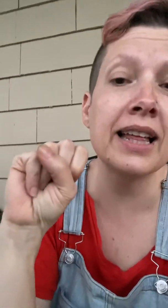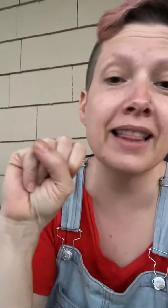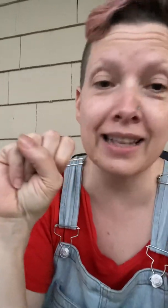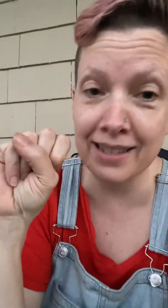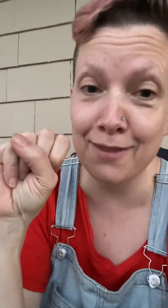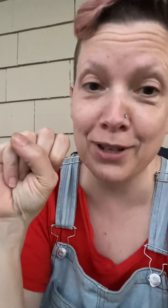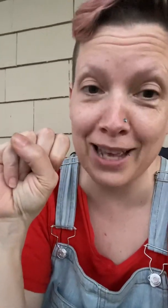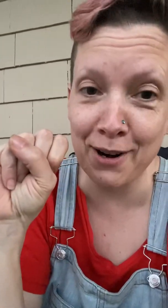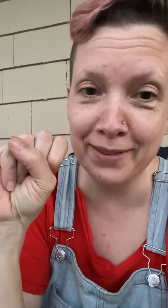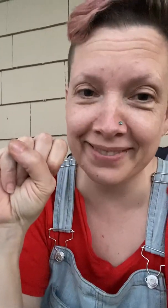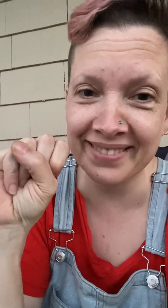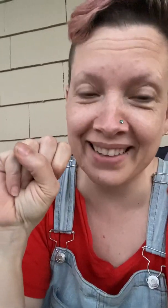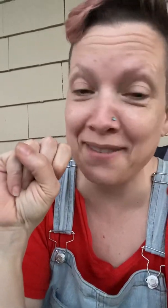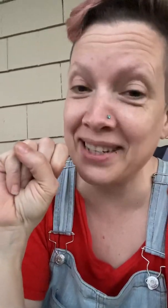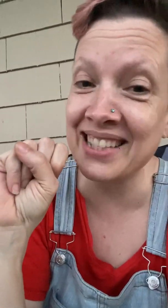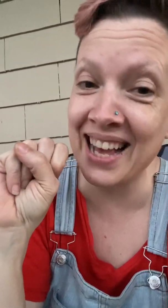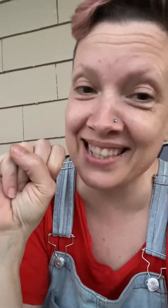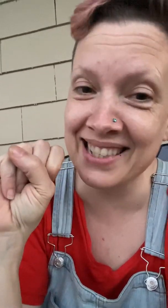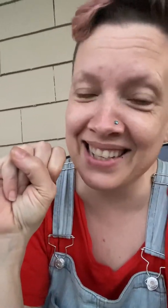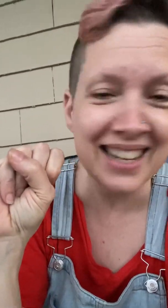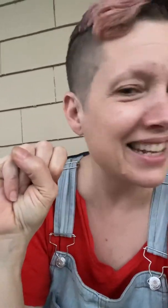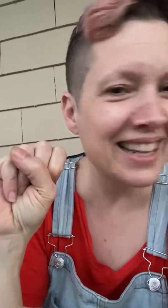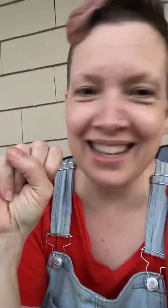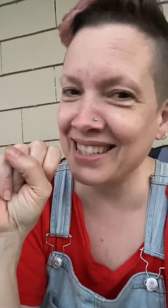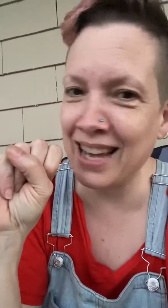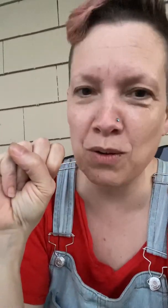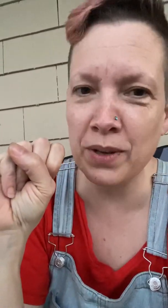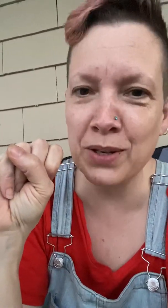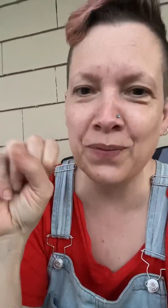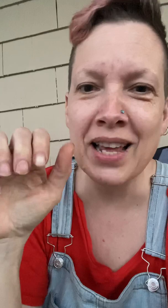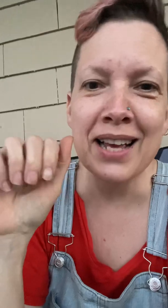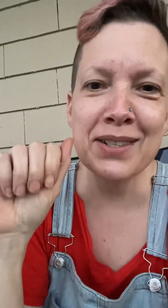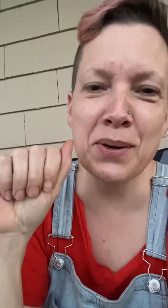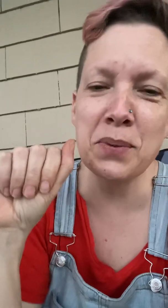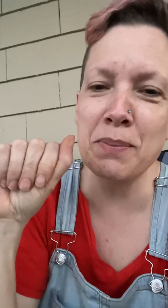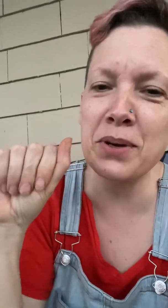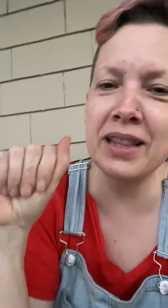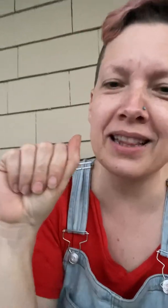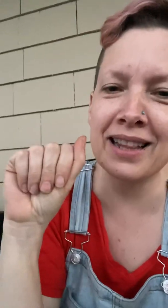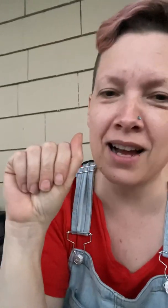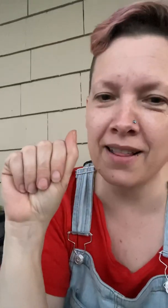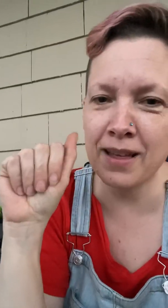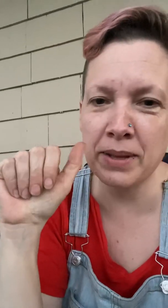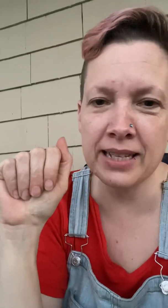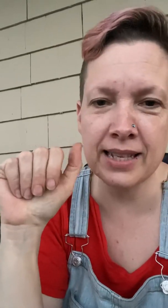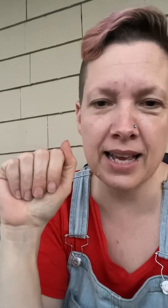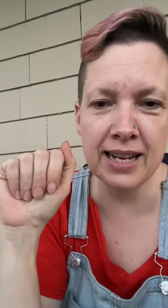that's a different letter. That one is S. That's not what we do. So we put our thumb at the side